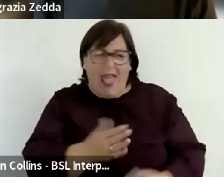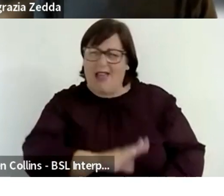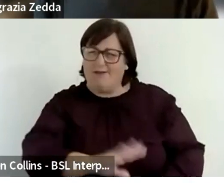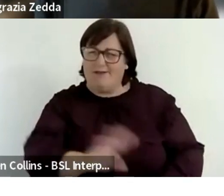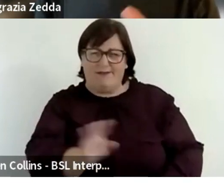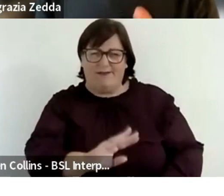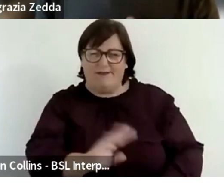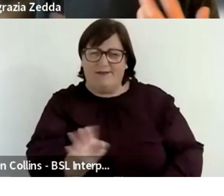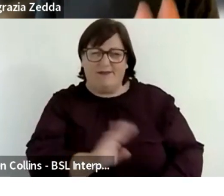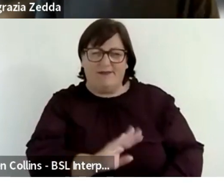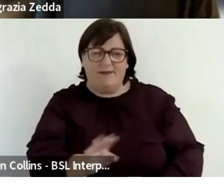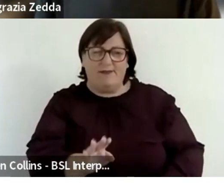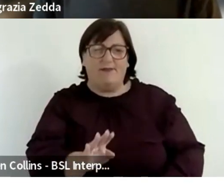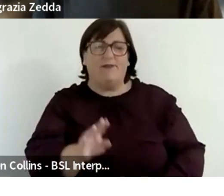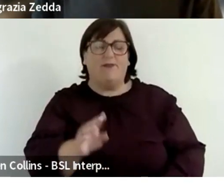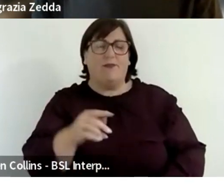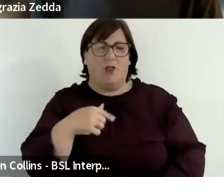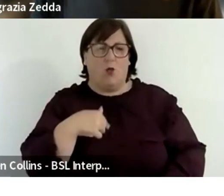the basis of your ability to do the task.